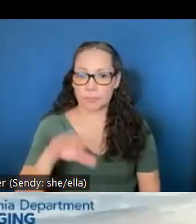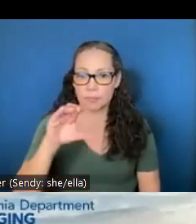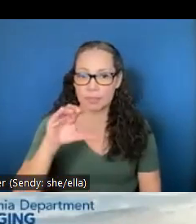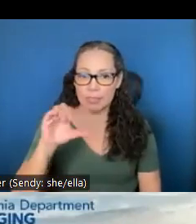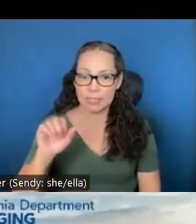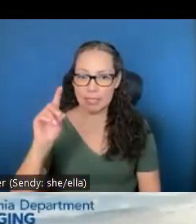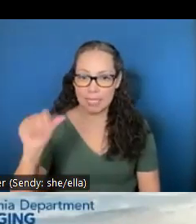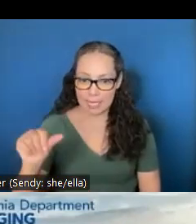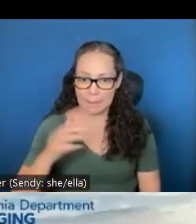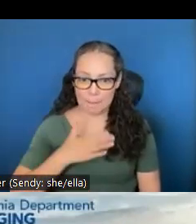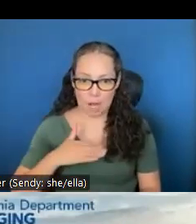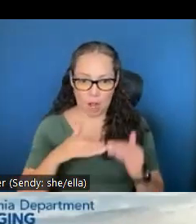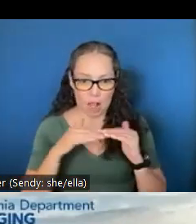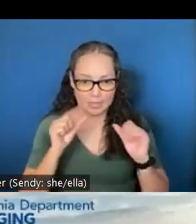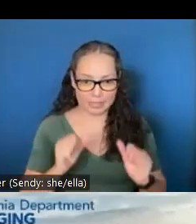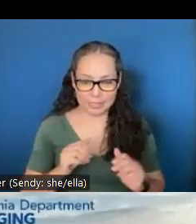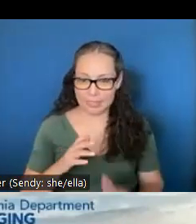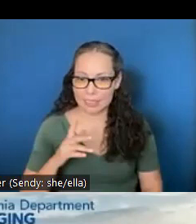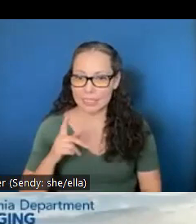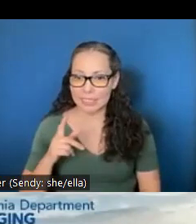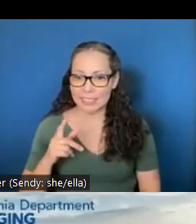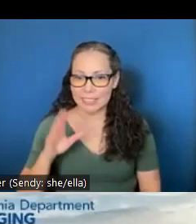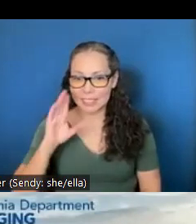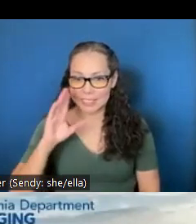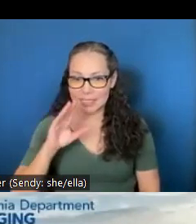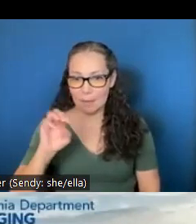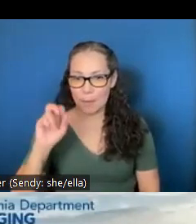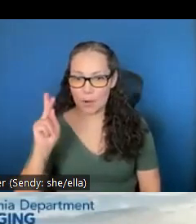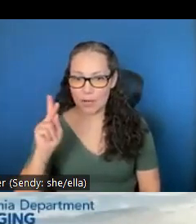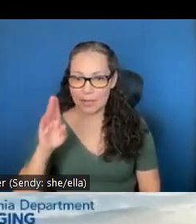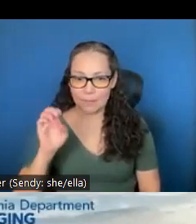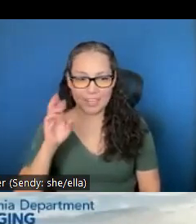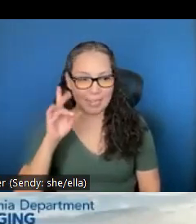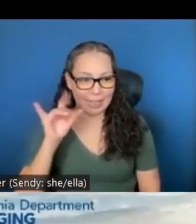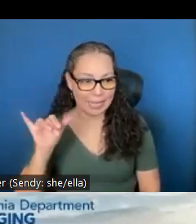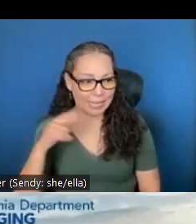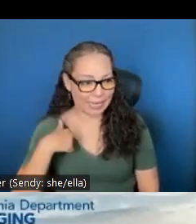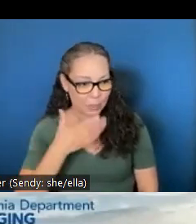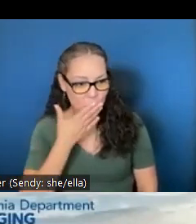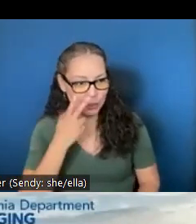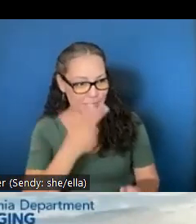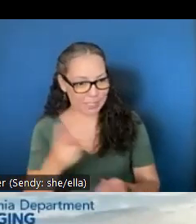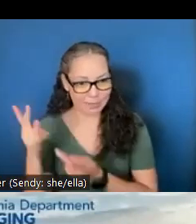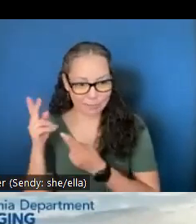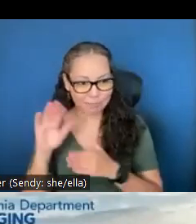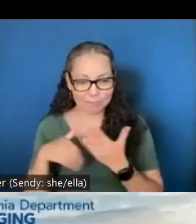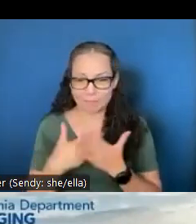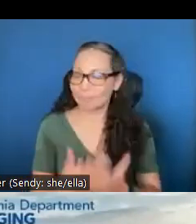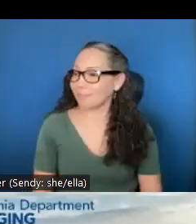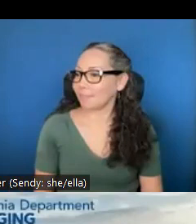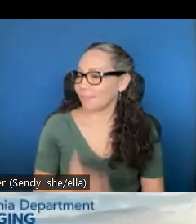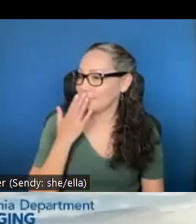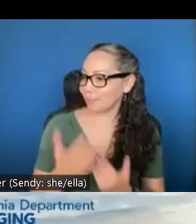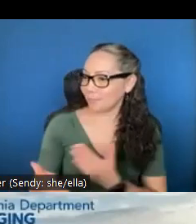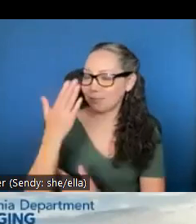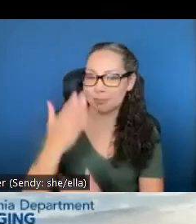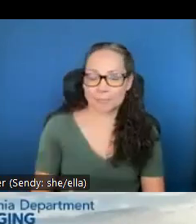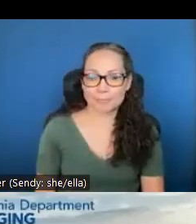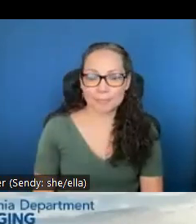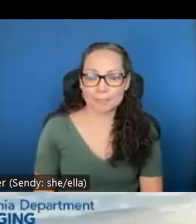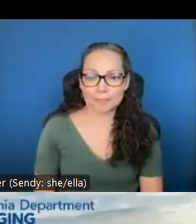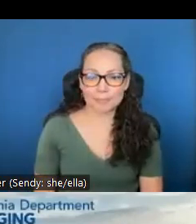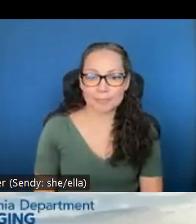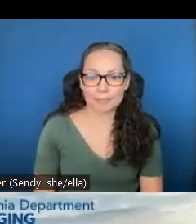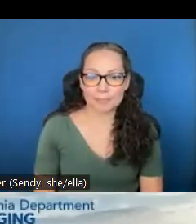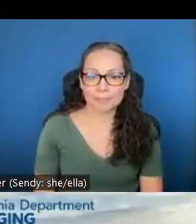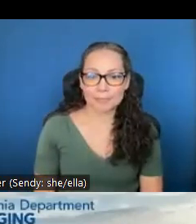colleagues good morning Mark Beckley uh good to see everyone morning Mark any else from